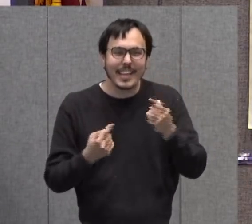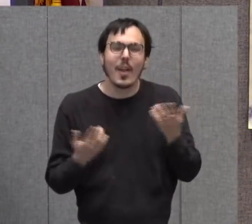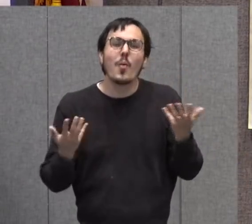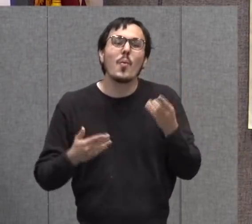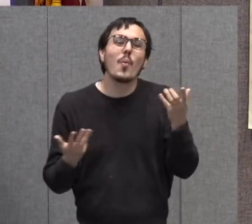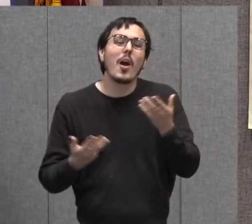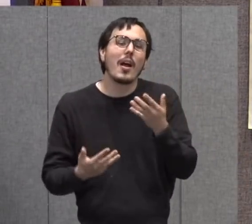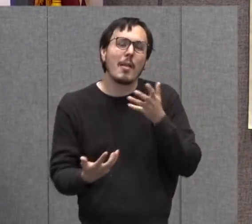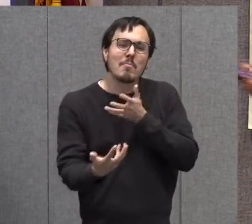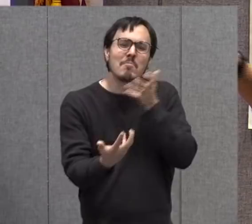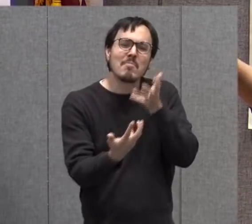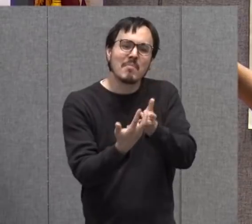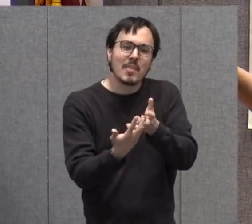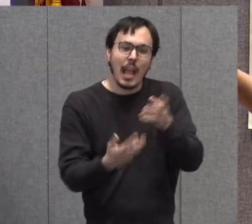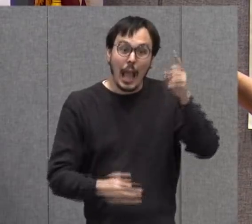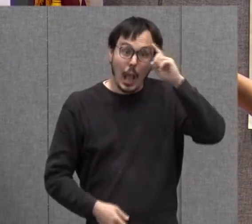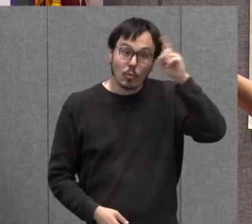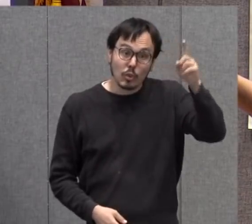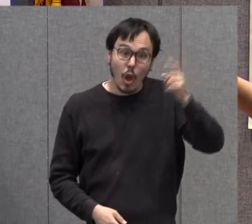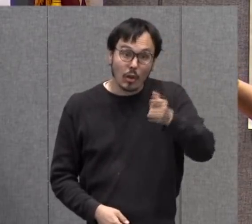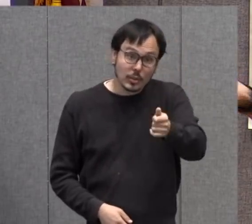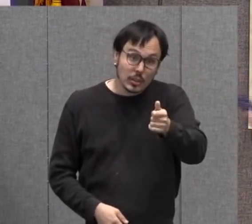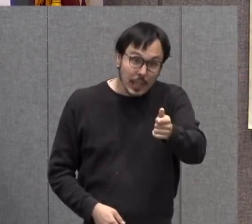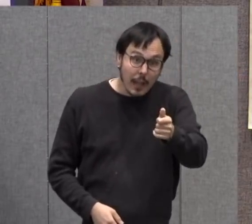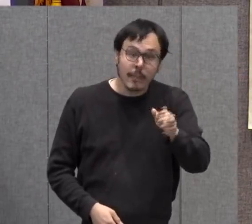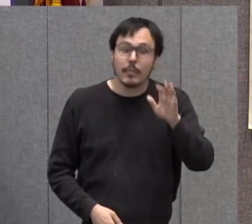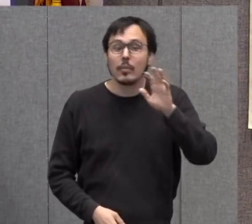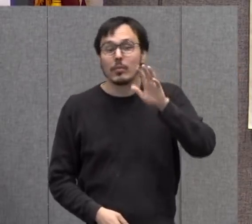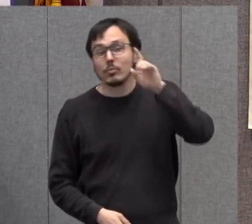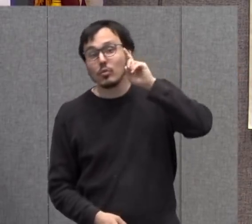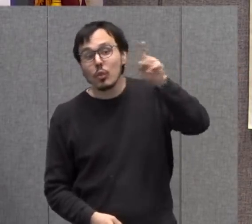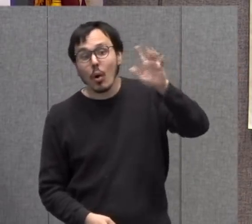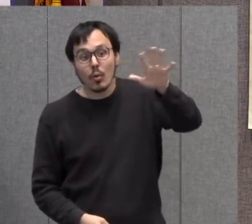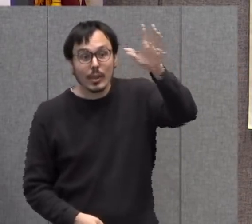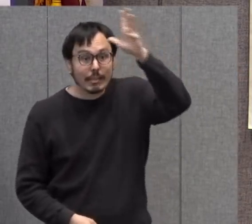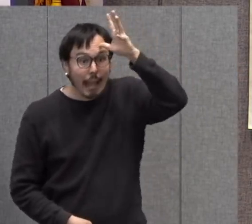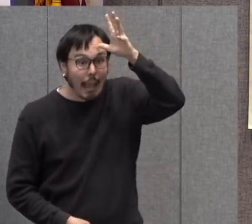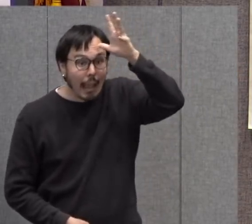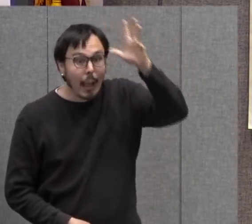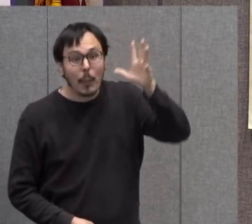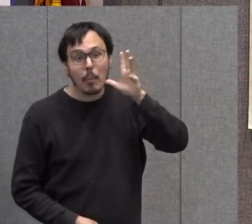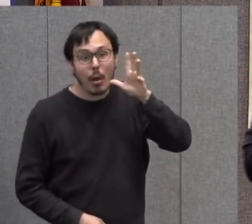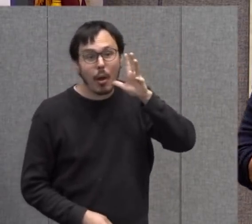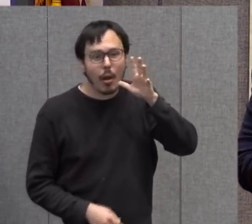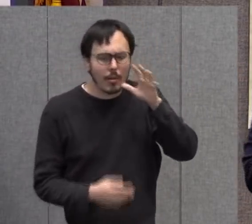How tall are you? How tall is like your mom or your dad? What would be a better choice for them? And you can figure that out